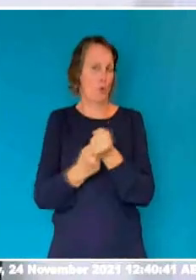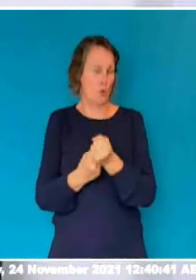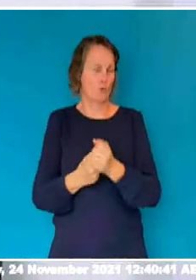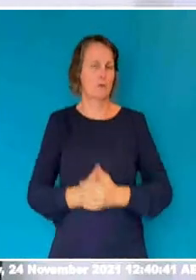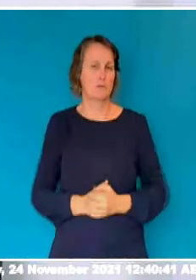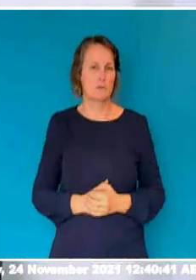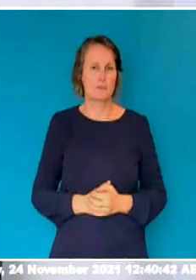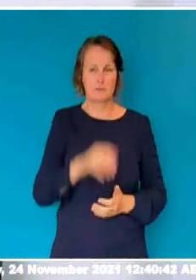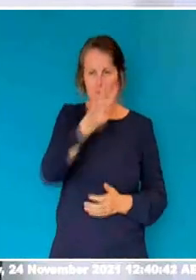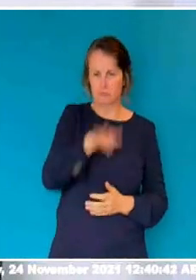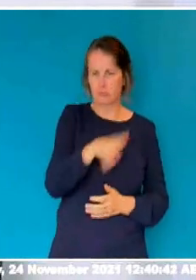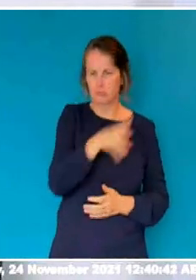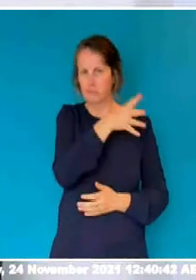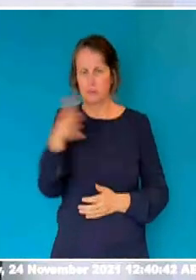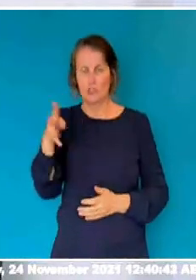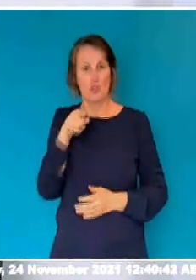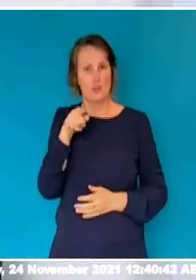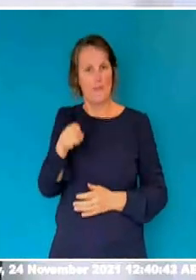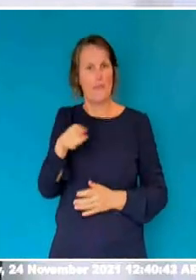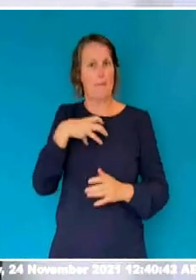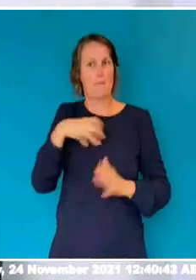these are those big cost items we were talking about?